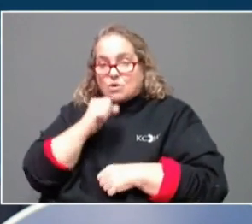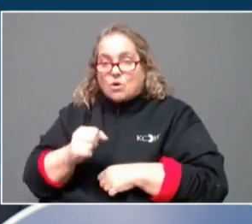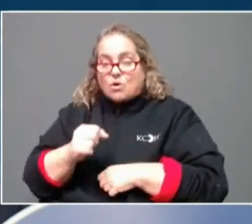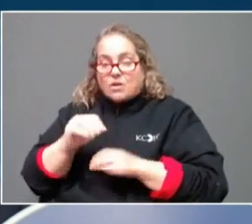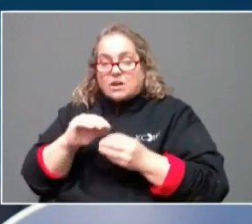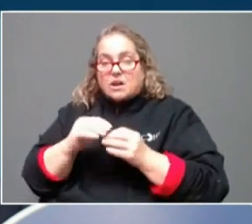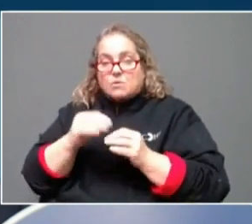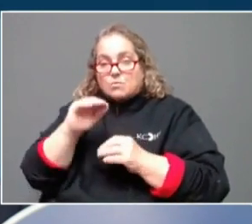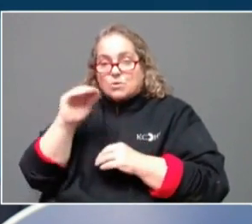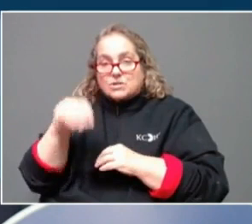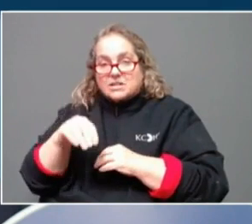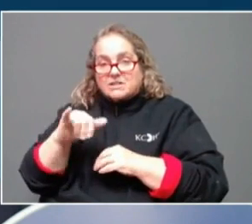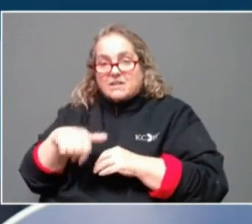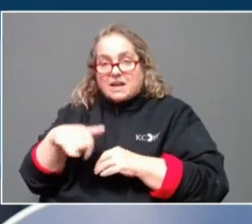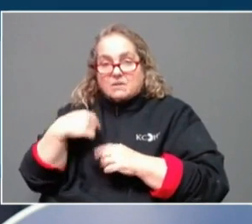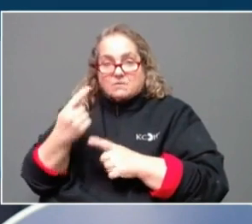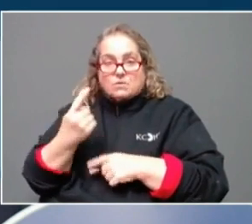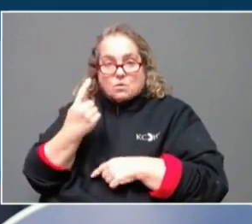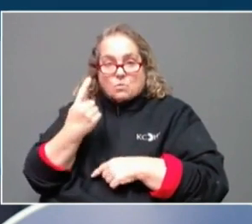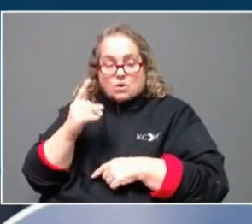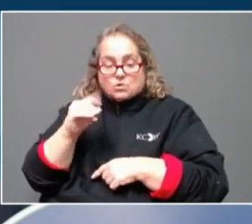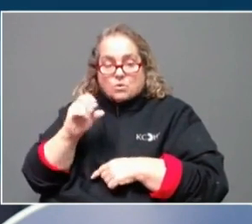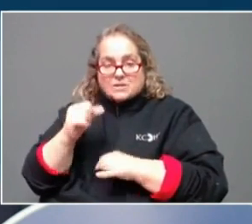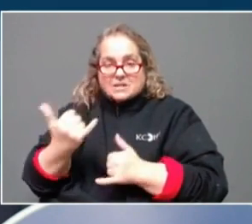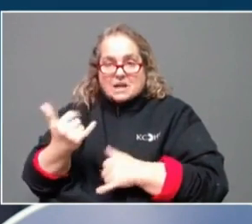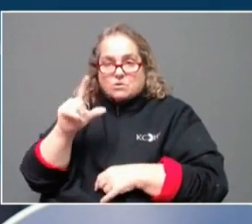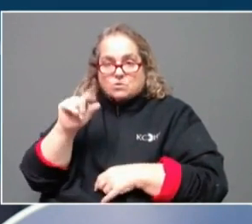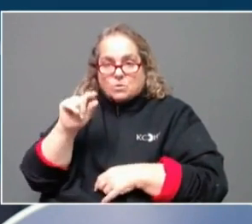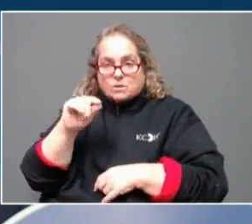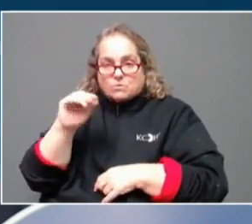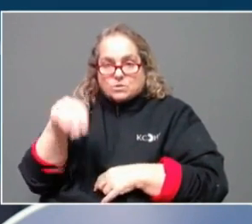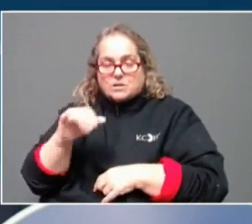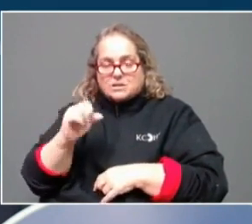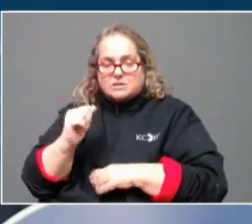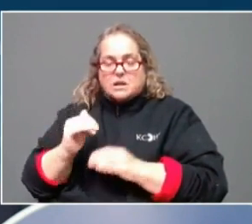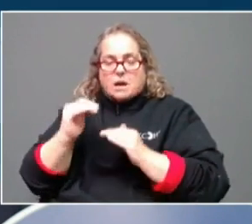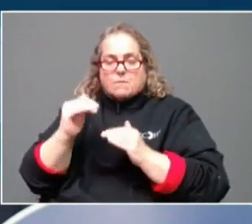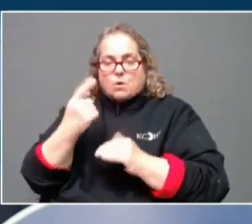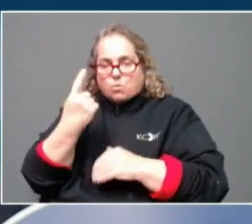had released one dose is now 20%, which is up by 1%. Um, just to put this in